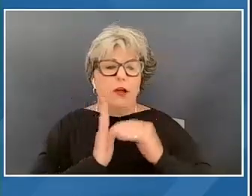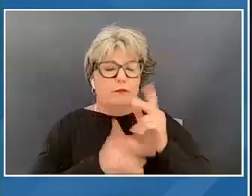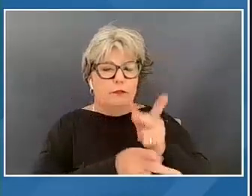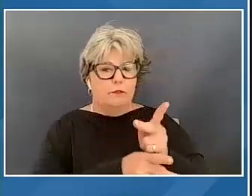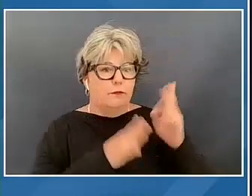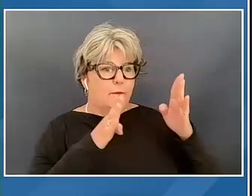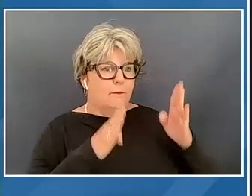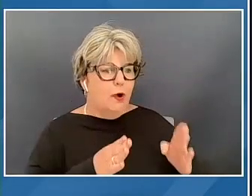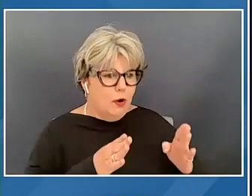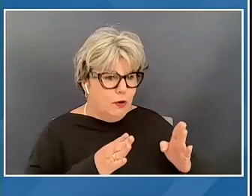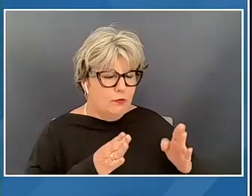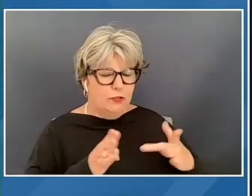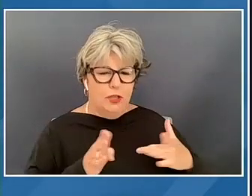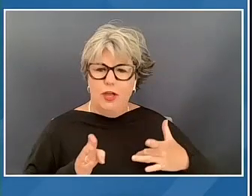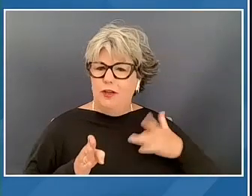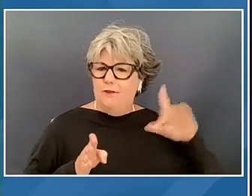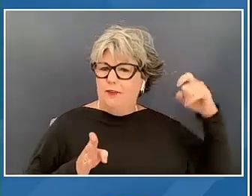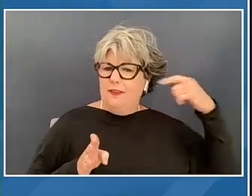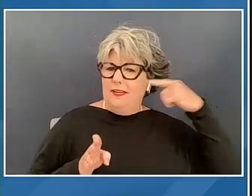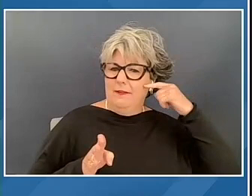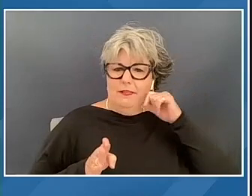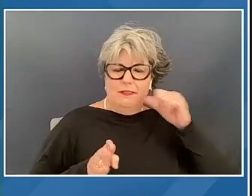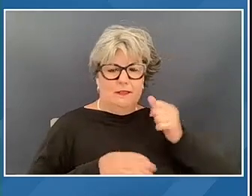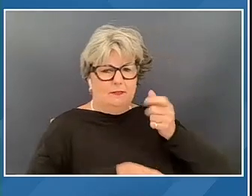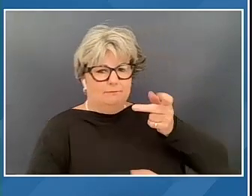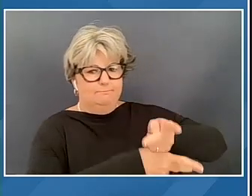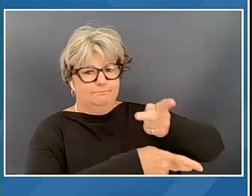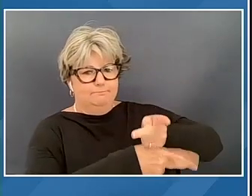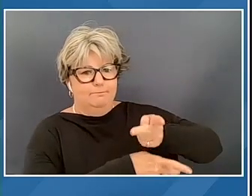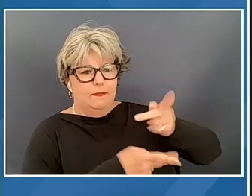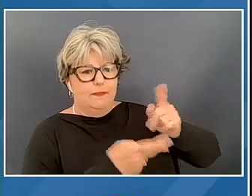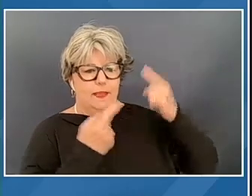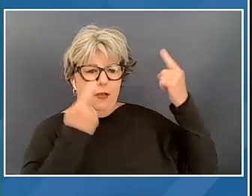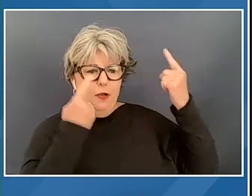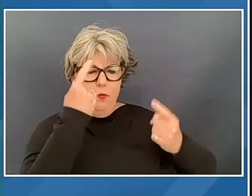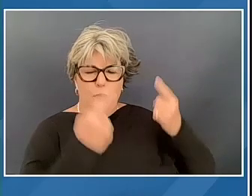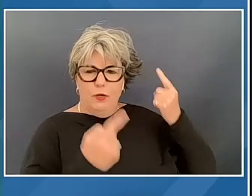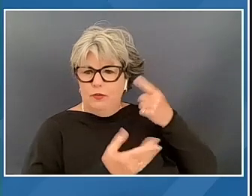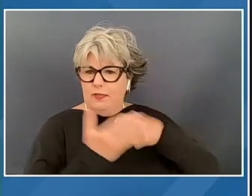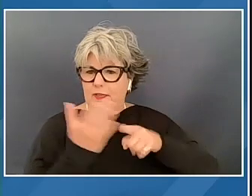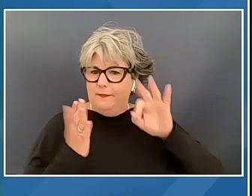feel that the Government is not looking out for them, who wonder about whether or not their student loans are a scam, as